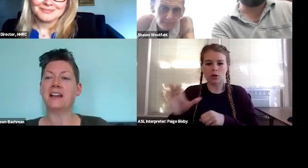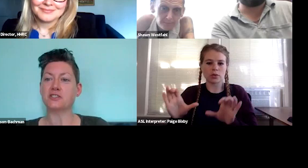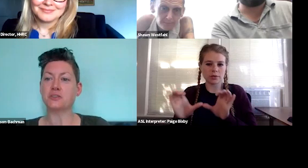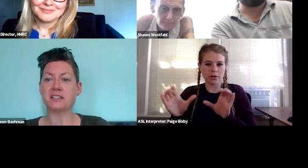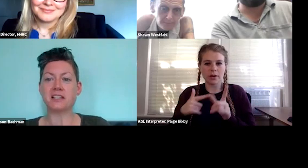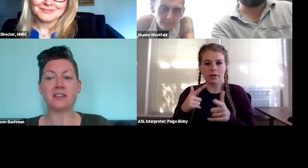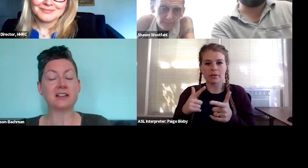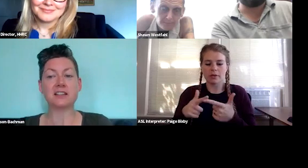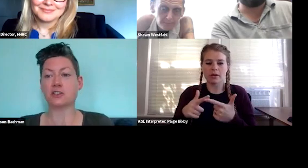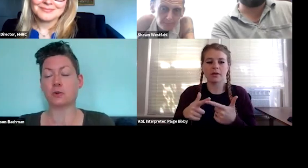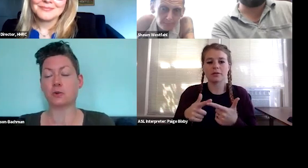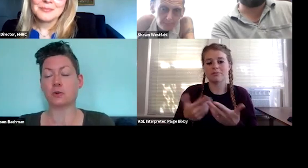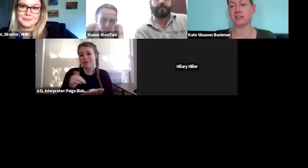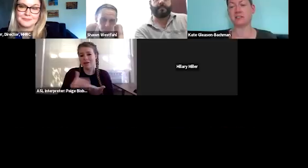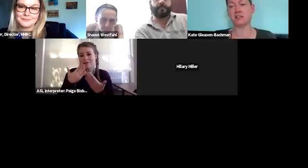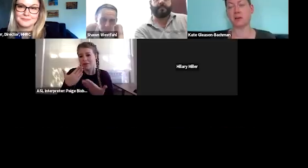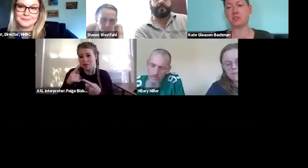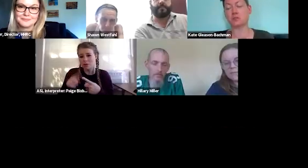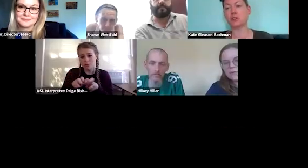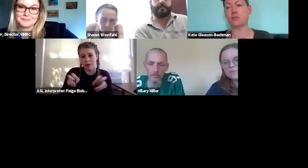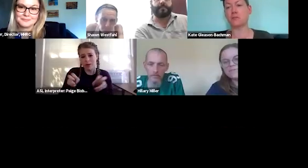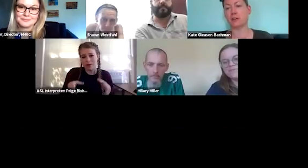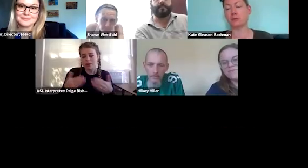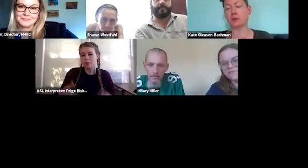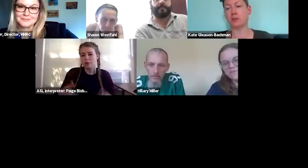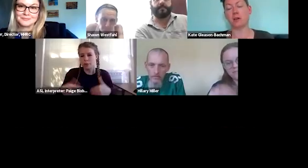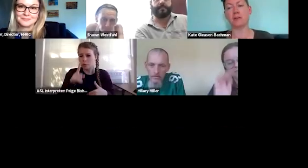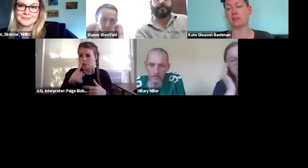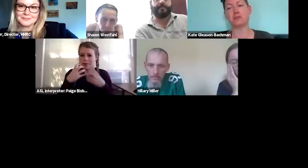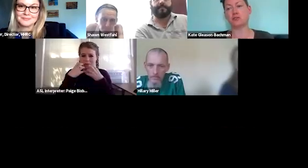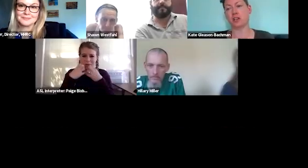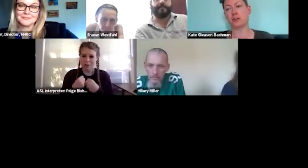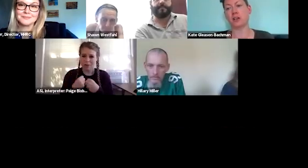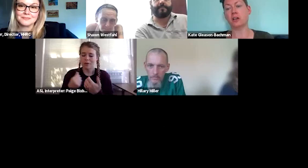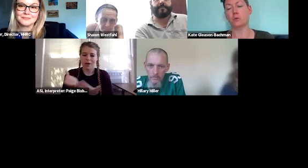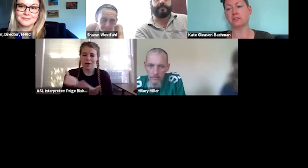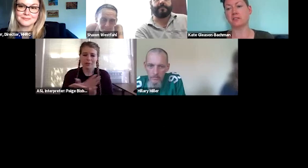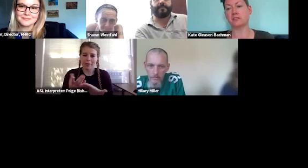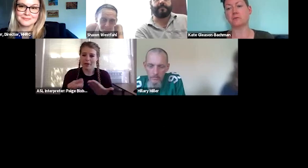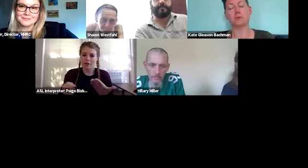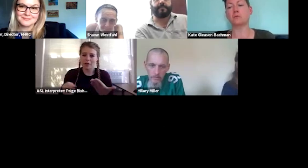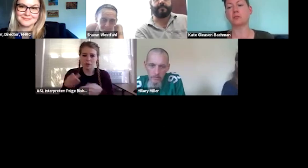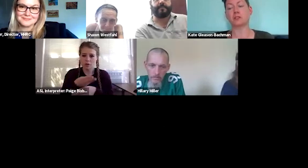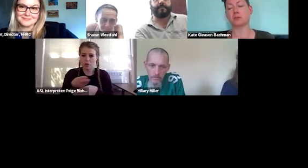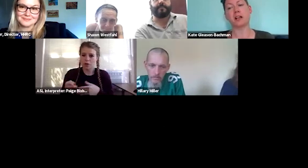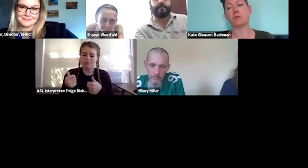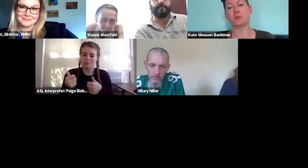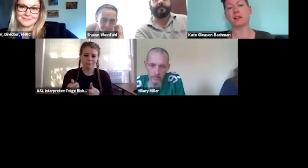And I just wanna say thanks again to our panelists. This was so valuable. Everything you shared was really, really helpful,